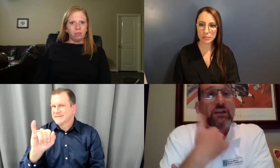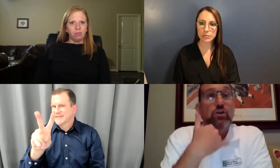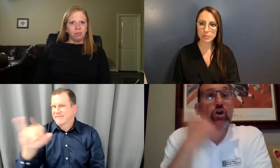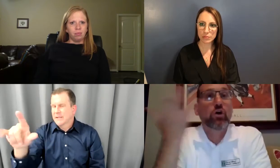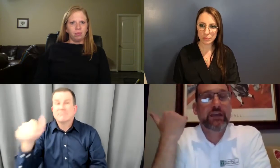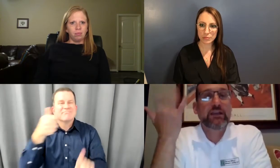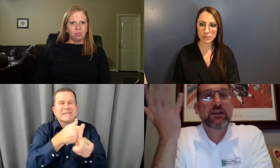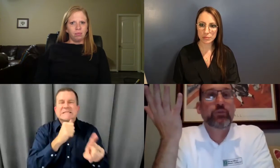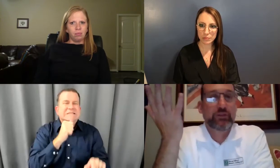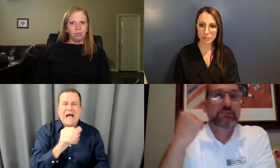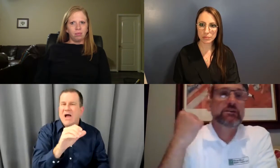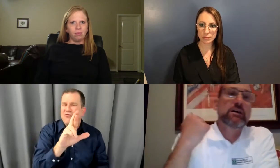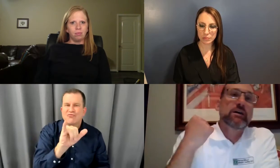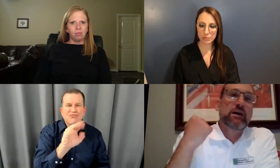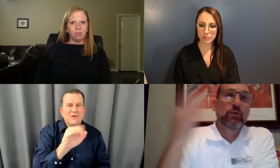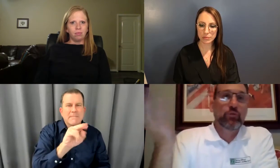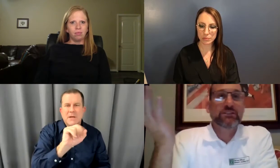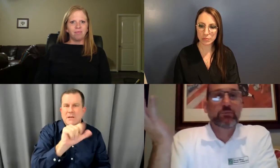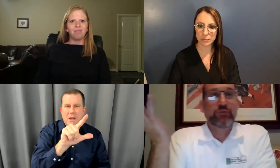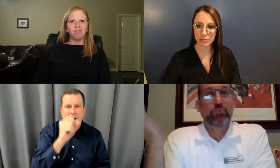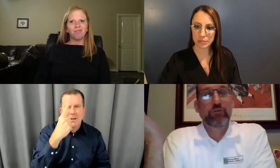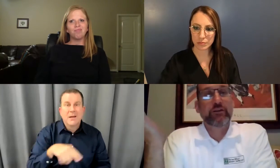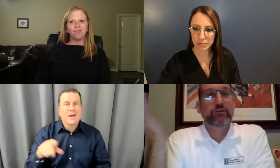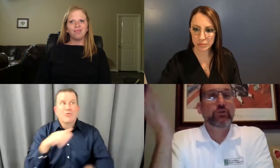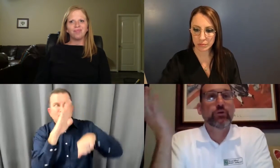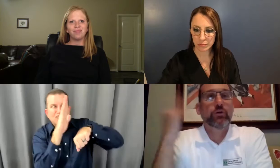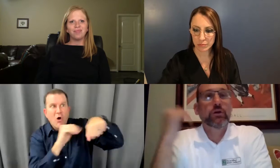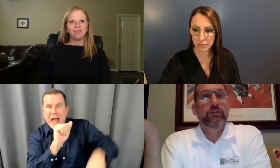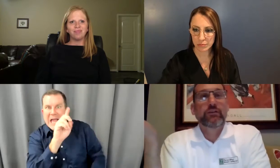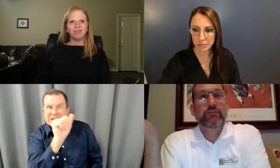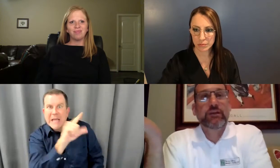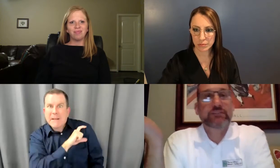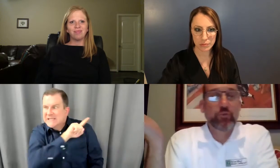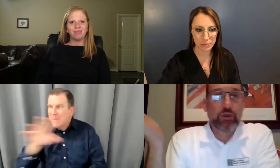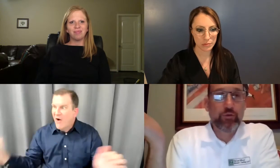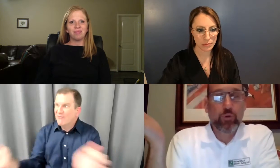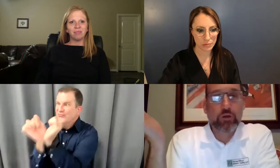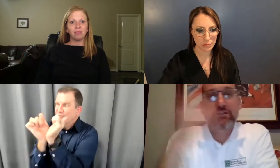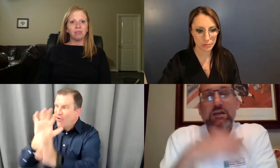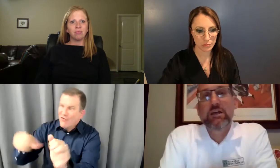Its not like you can call the ADA police and they'll arrest them, if they don't provide an interpreter, that's not the way that it works.